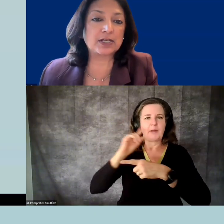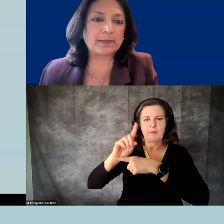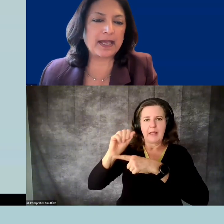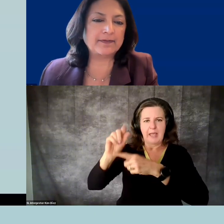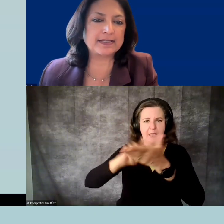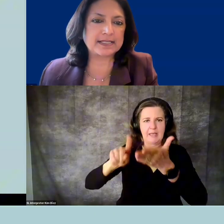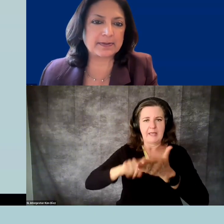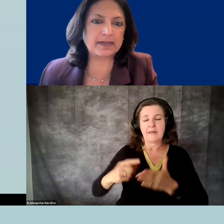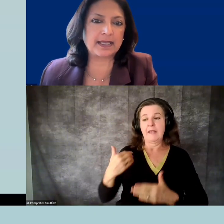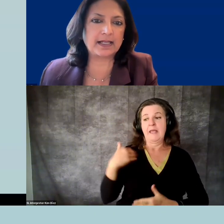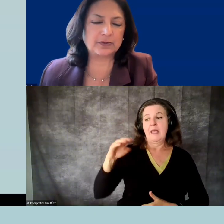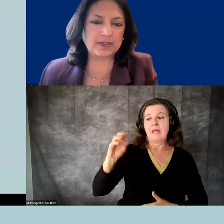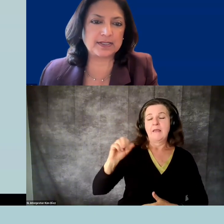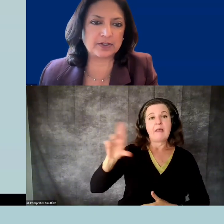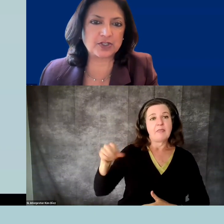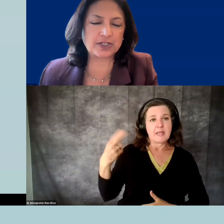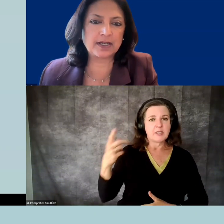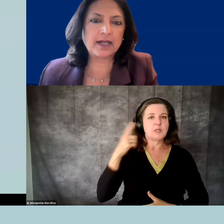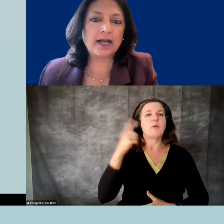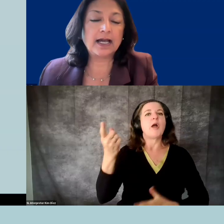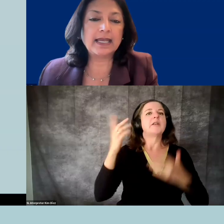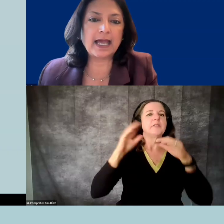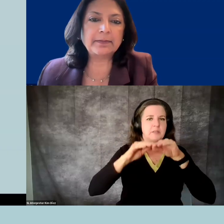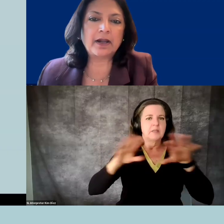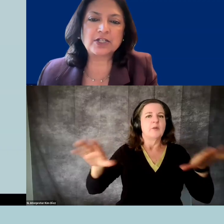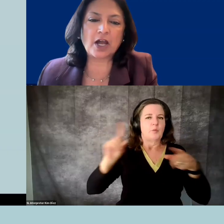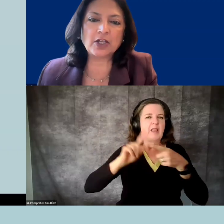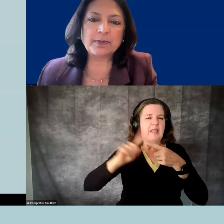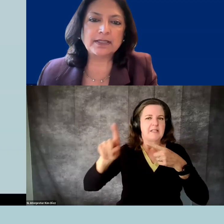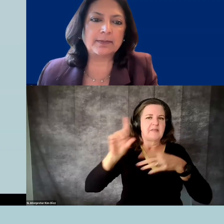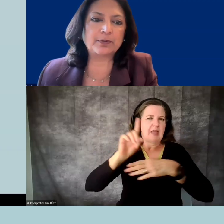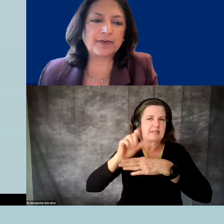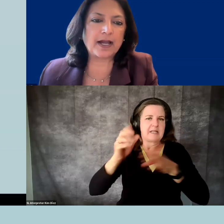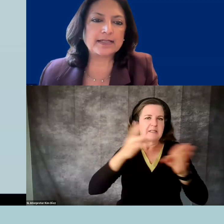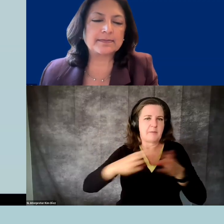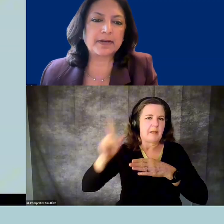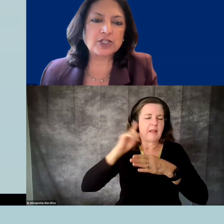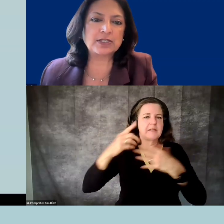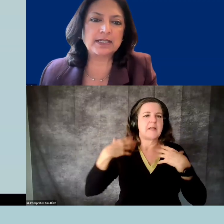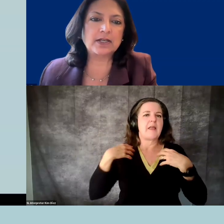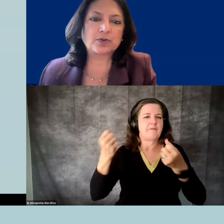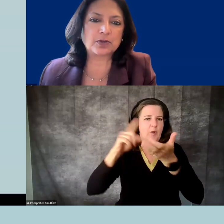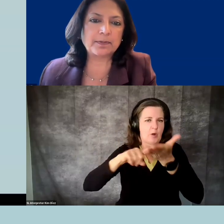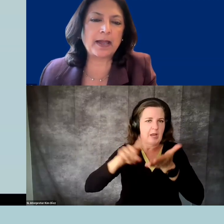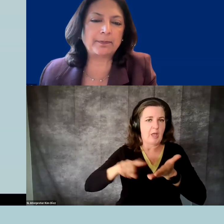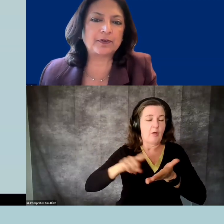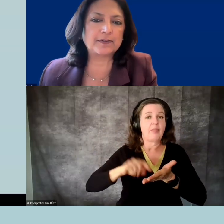Plan for Disability Health Research, a landmark document that provides a much-needed roadmap for